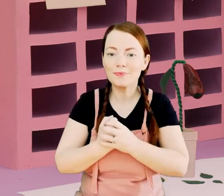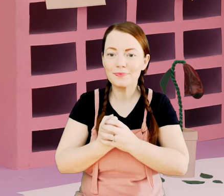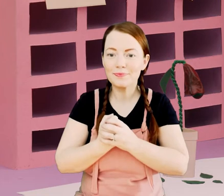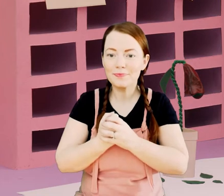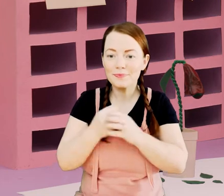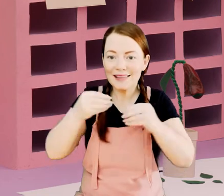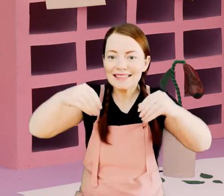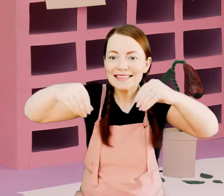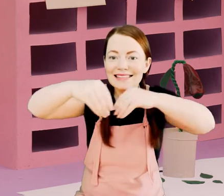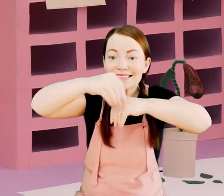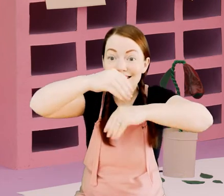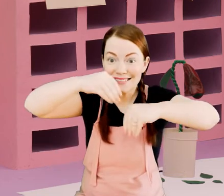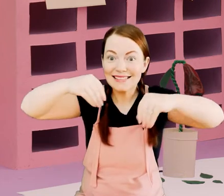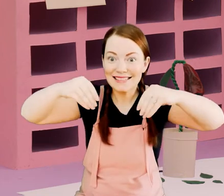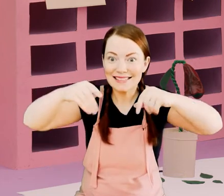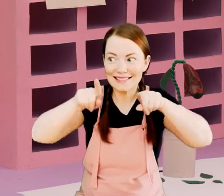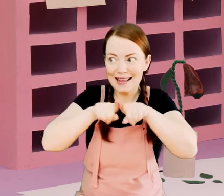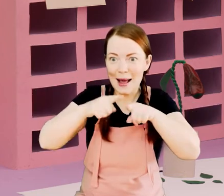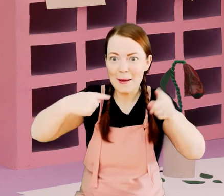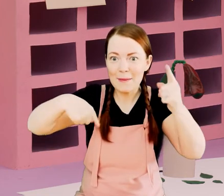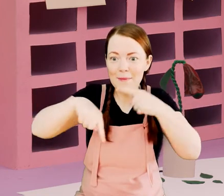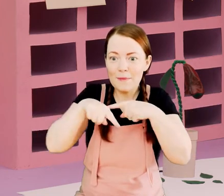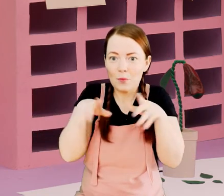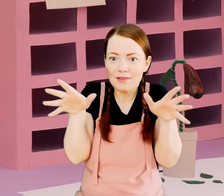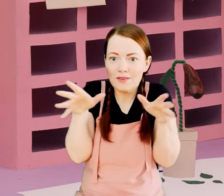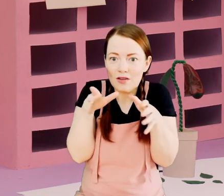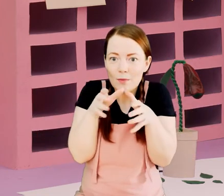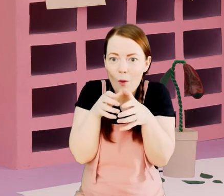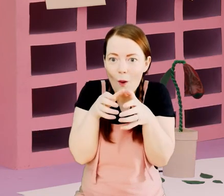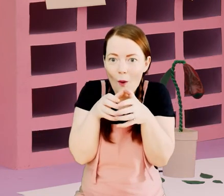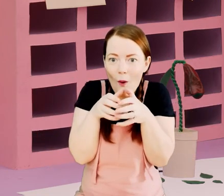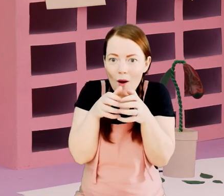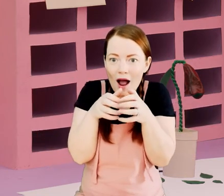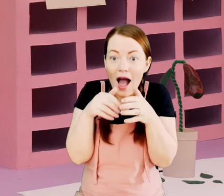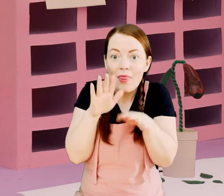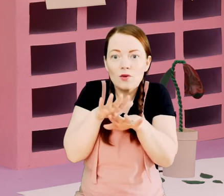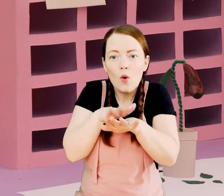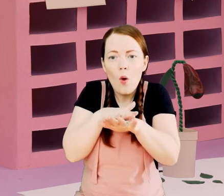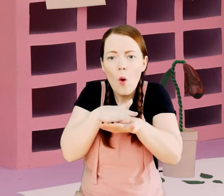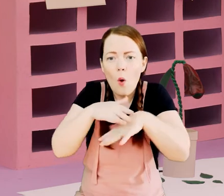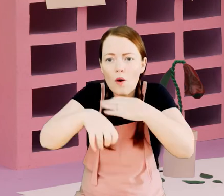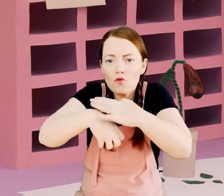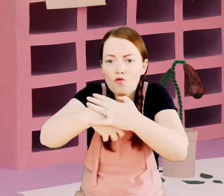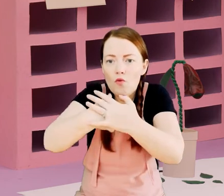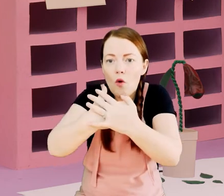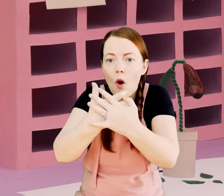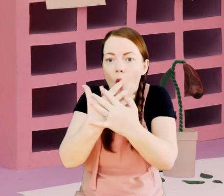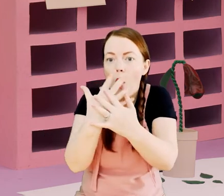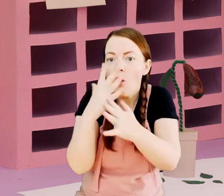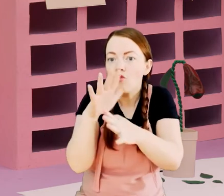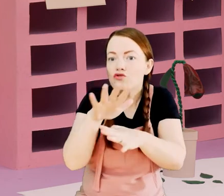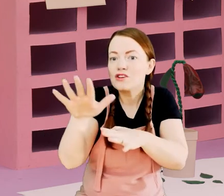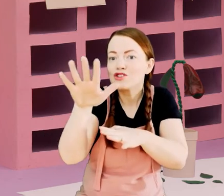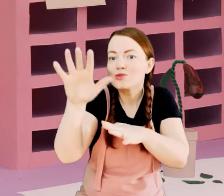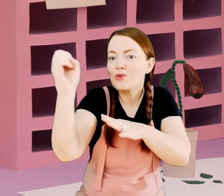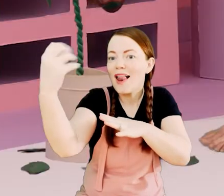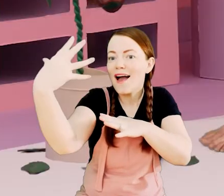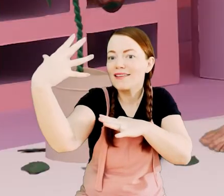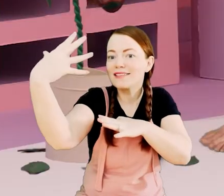Like seeds we'll start gathered in tight, then slowly grow reaching towards the light.